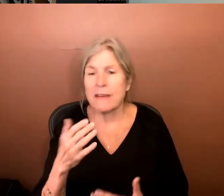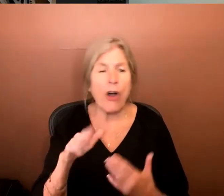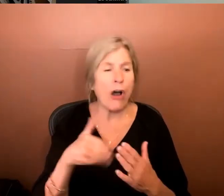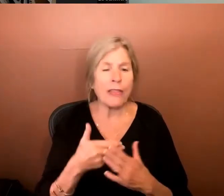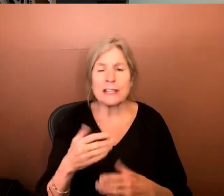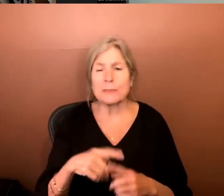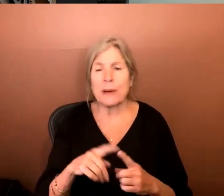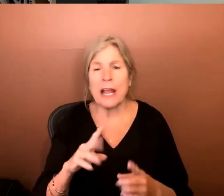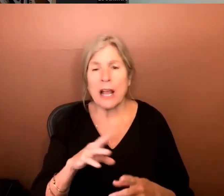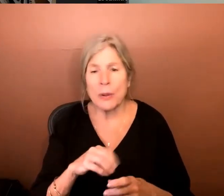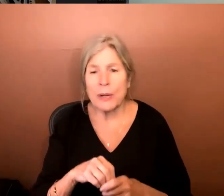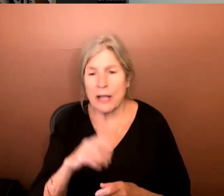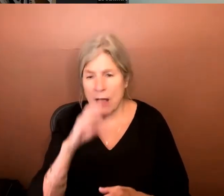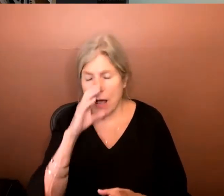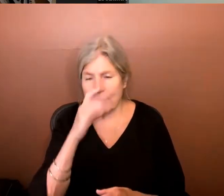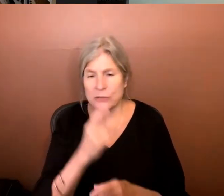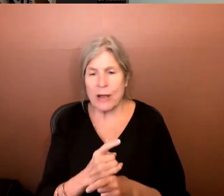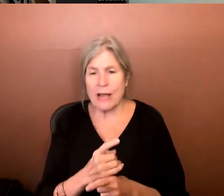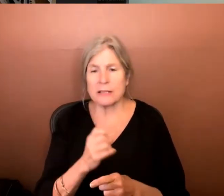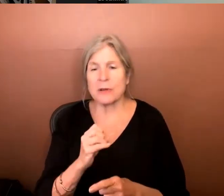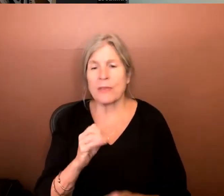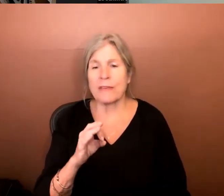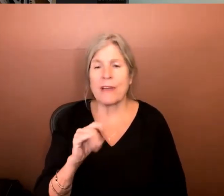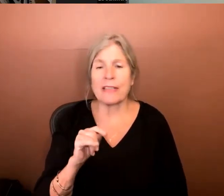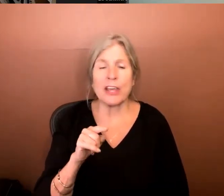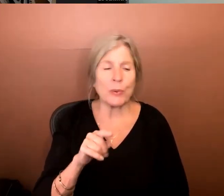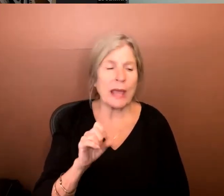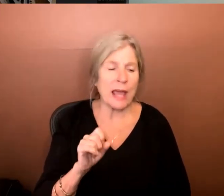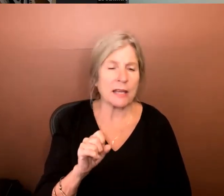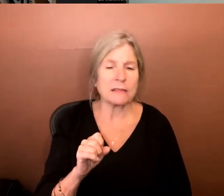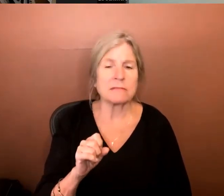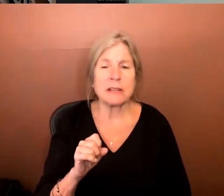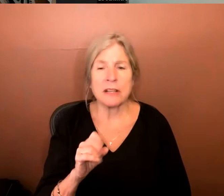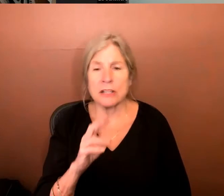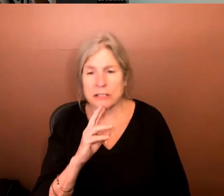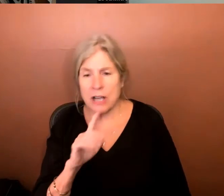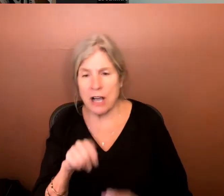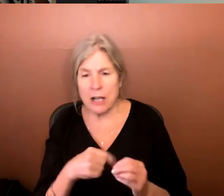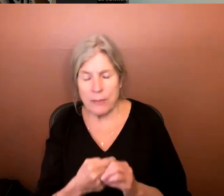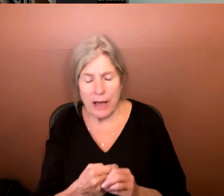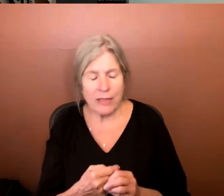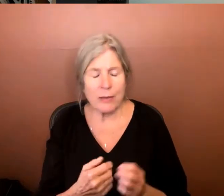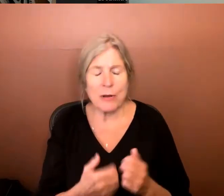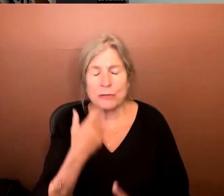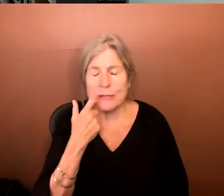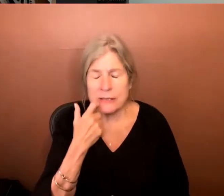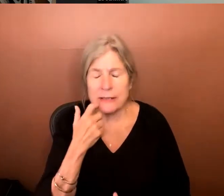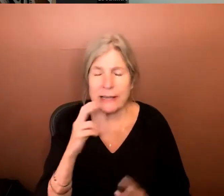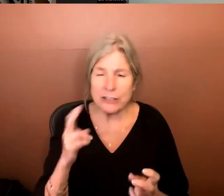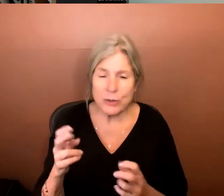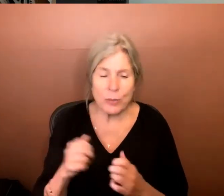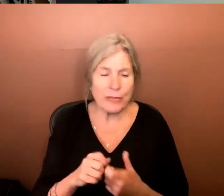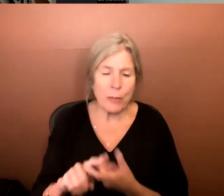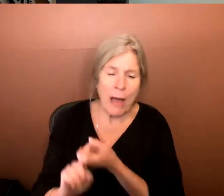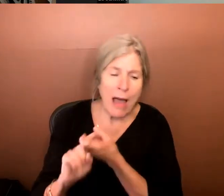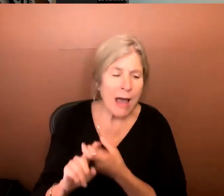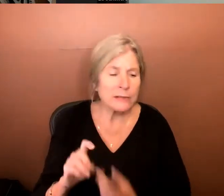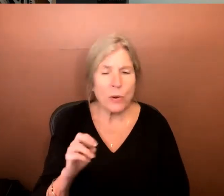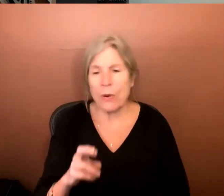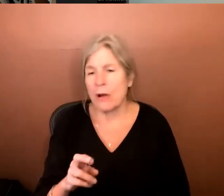including comics. The fact you can talk about the latest issue with your buds or your friends online or